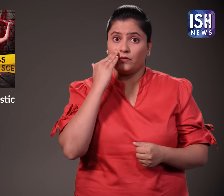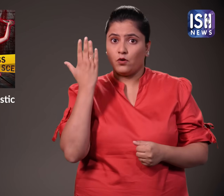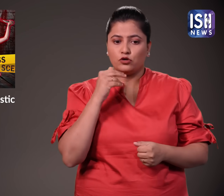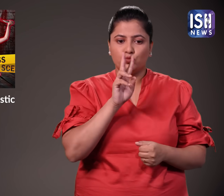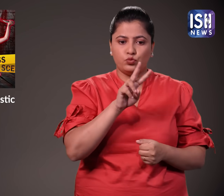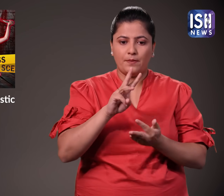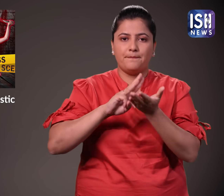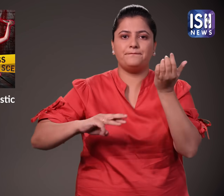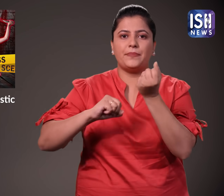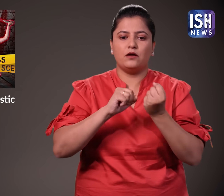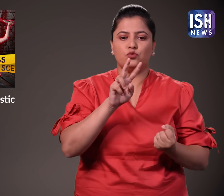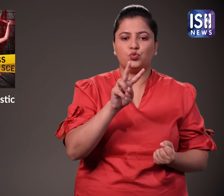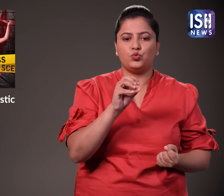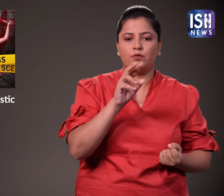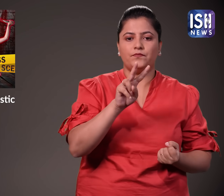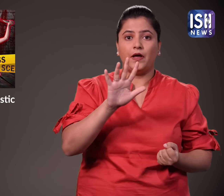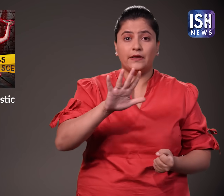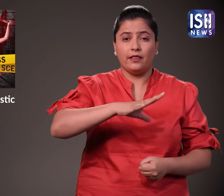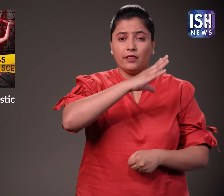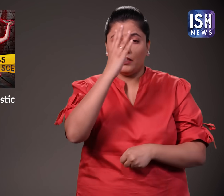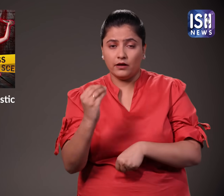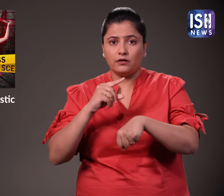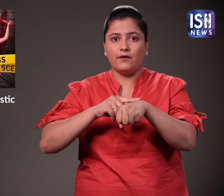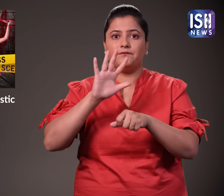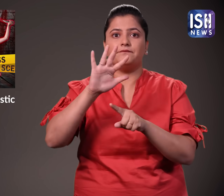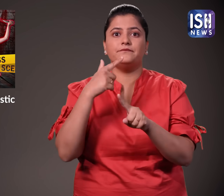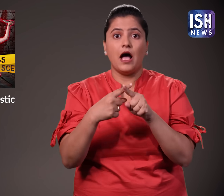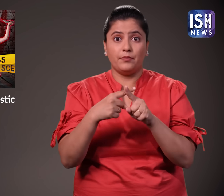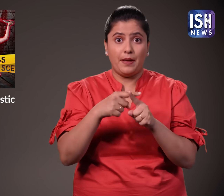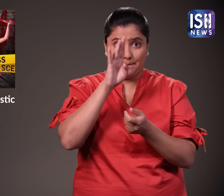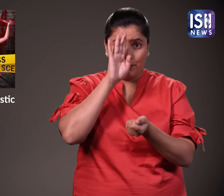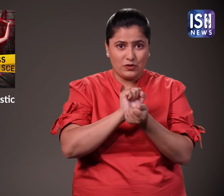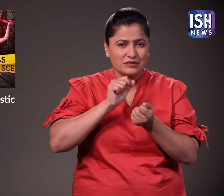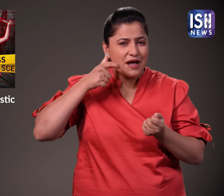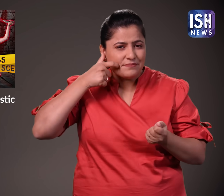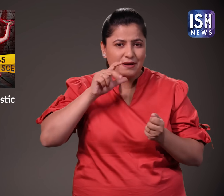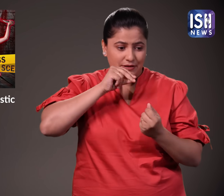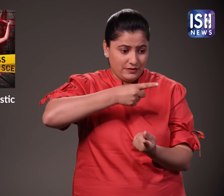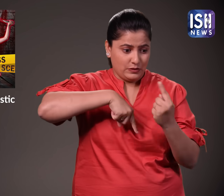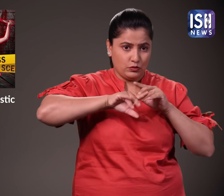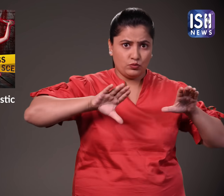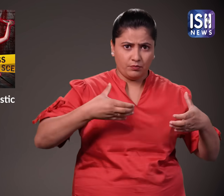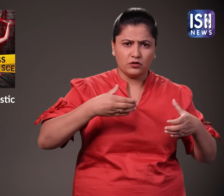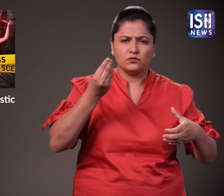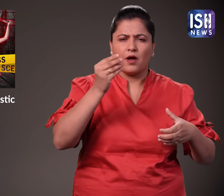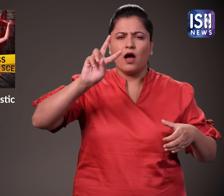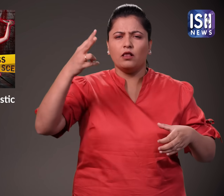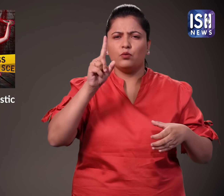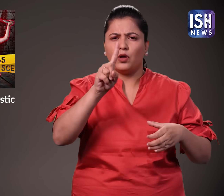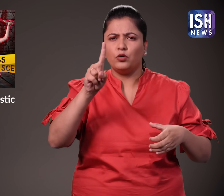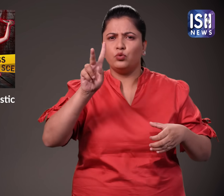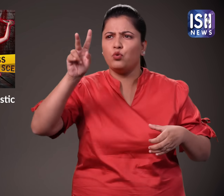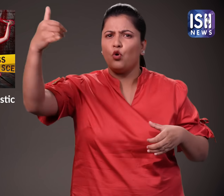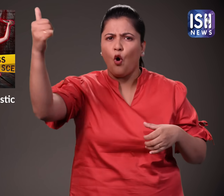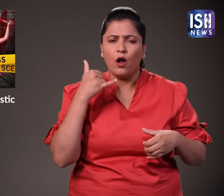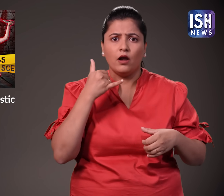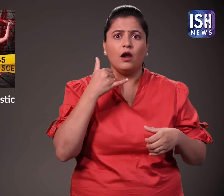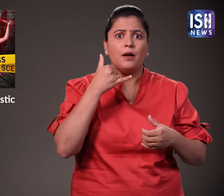On 22nd March 2025, at 5:30 pm, police control room received a distress call on 112